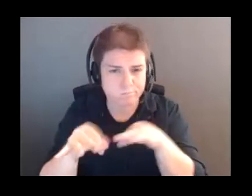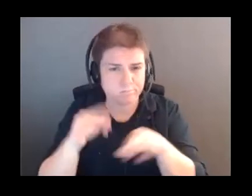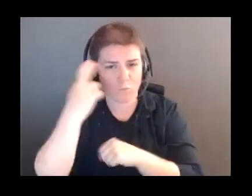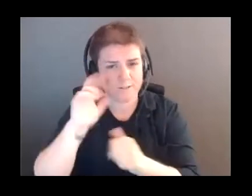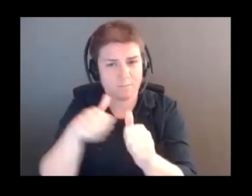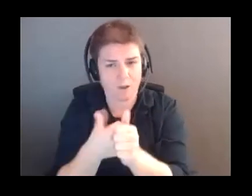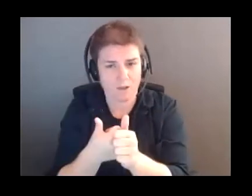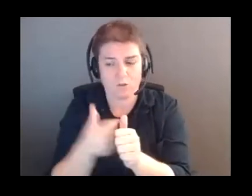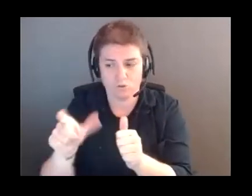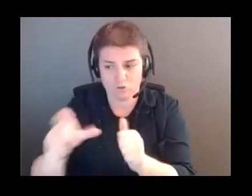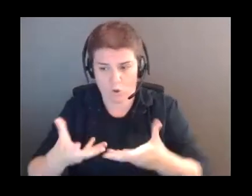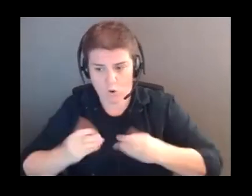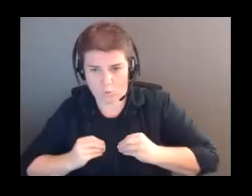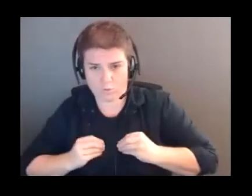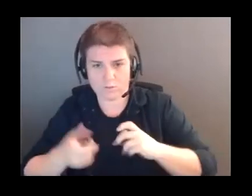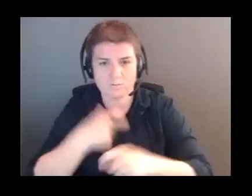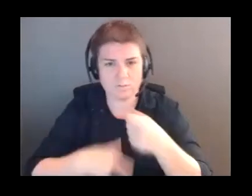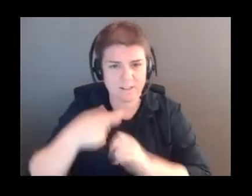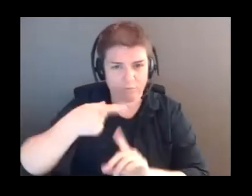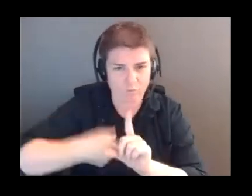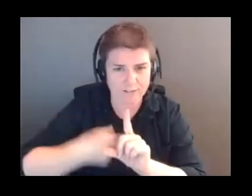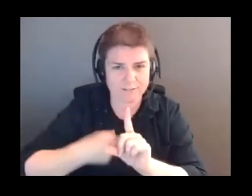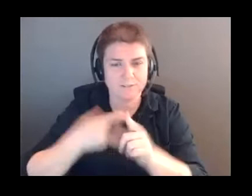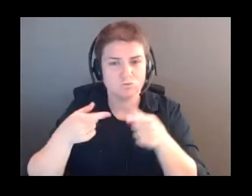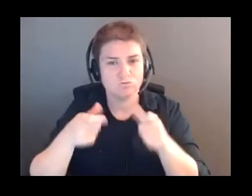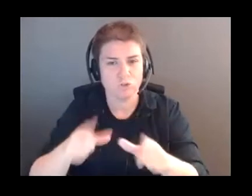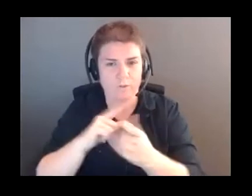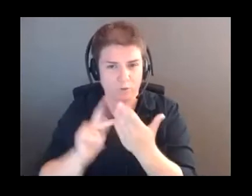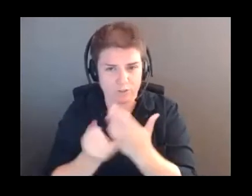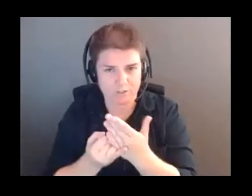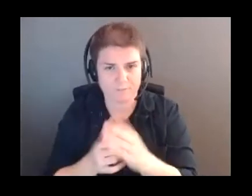equipment versus renting it for the duration of the project. You might also consider what